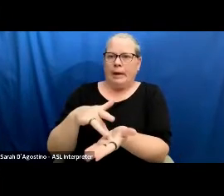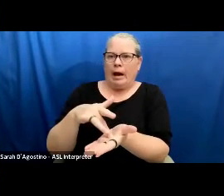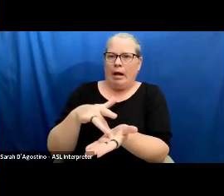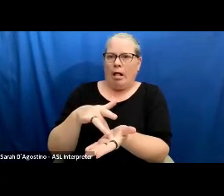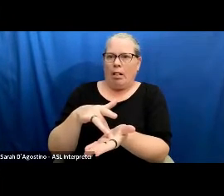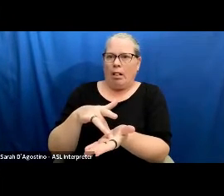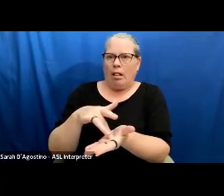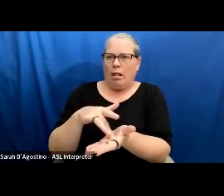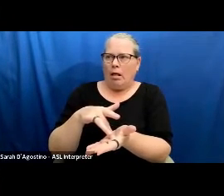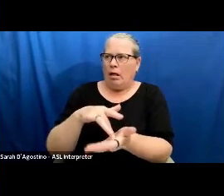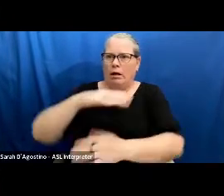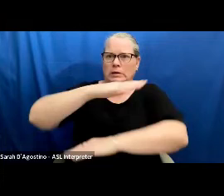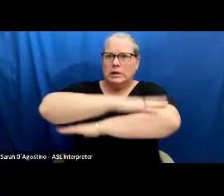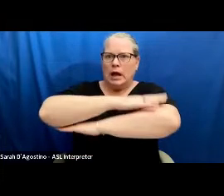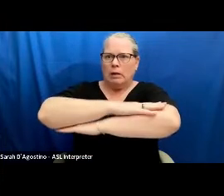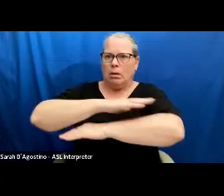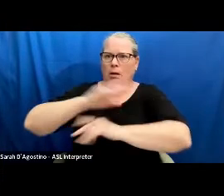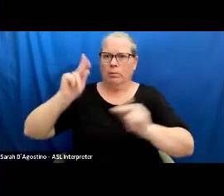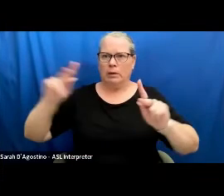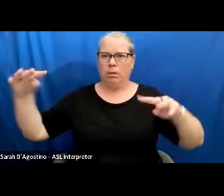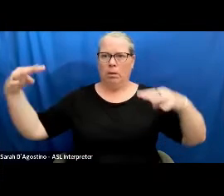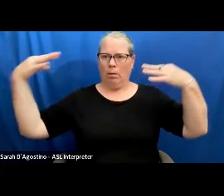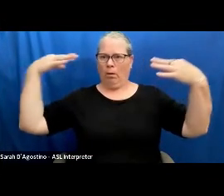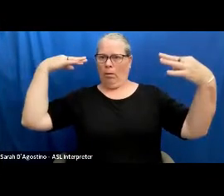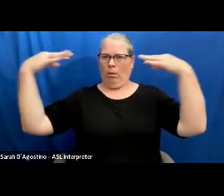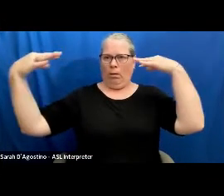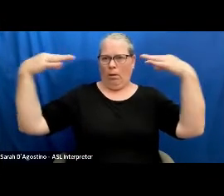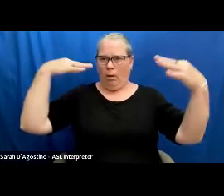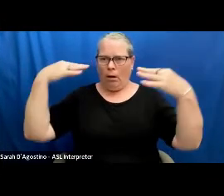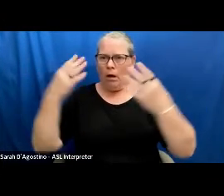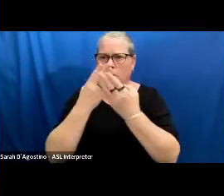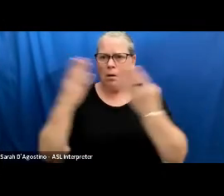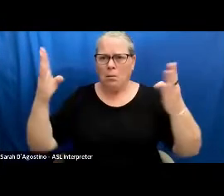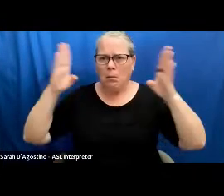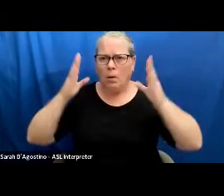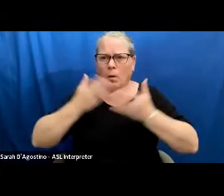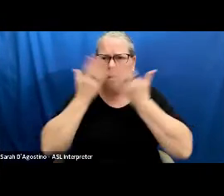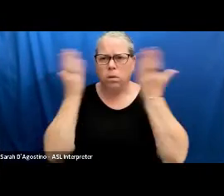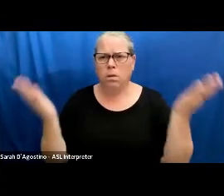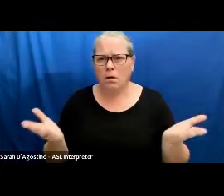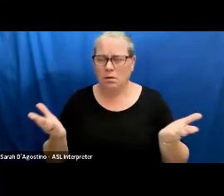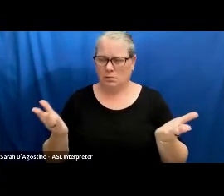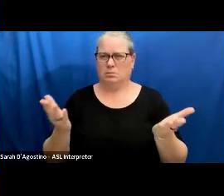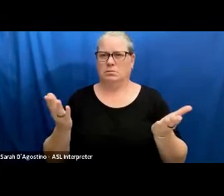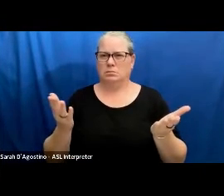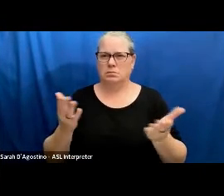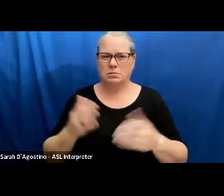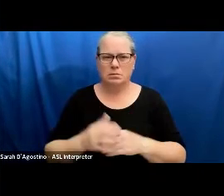the worst experience i had voting was i went to my polling place and i was using my scooter and they